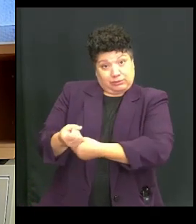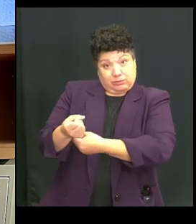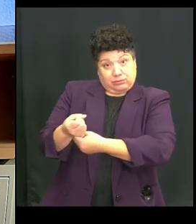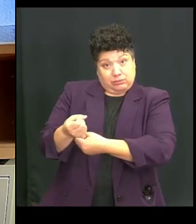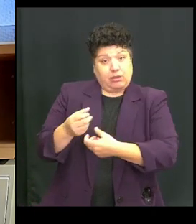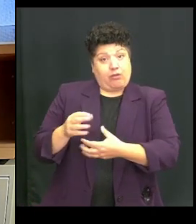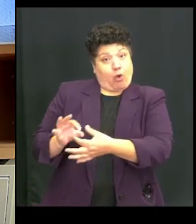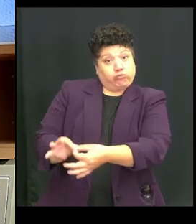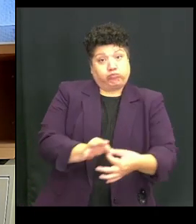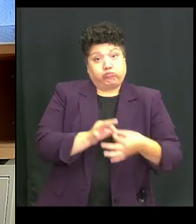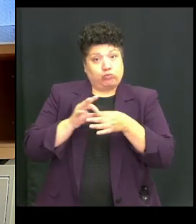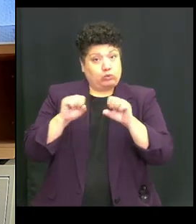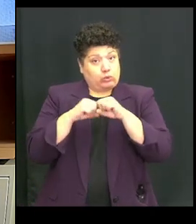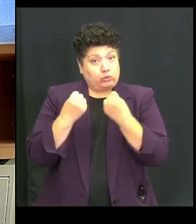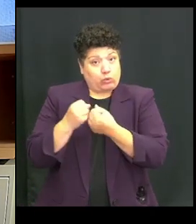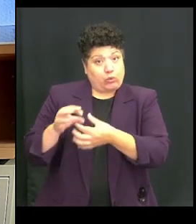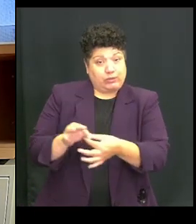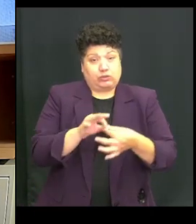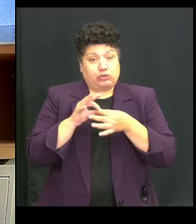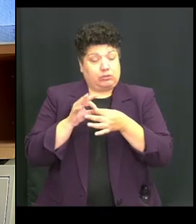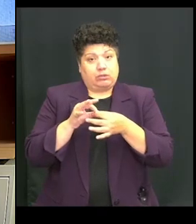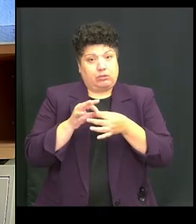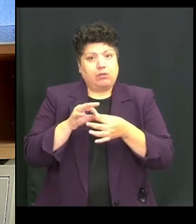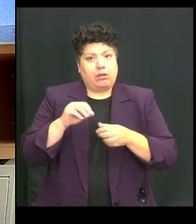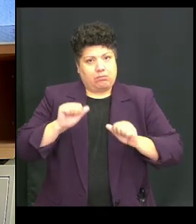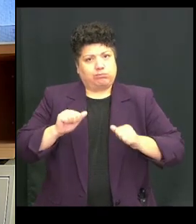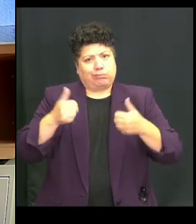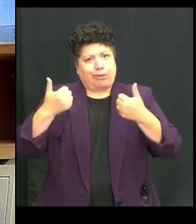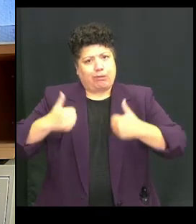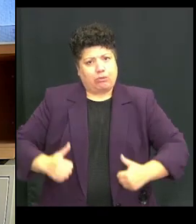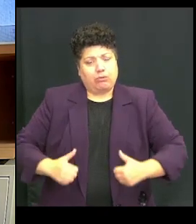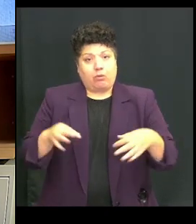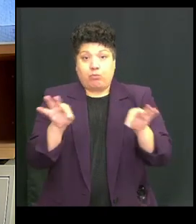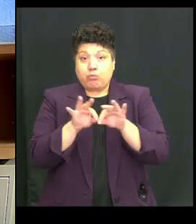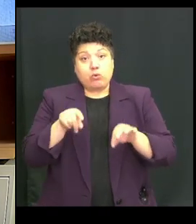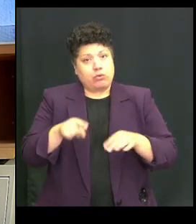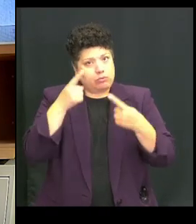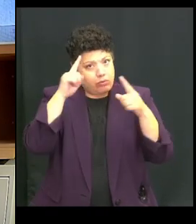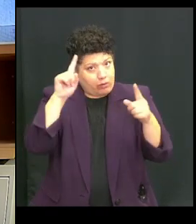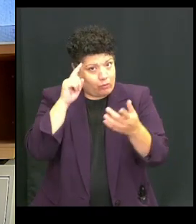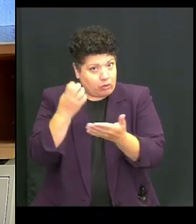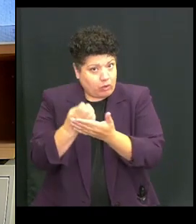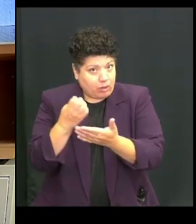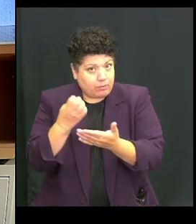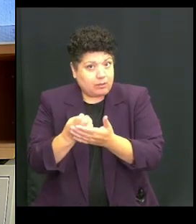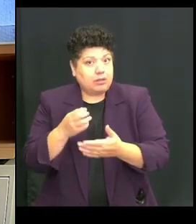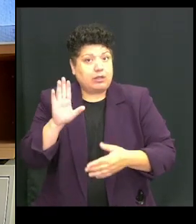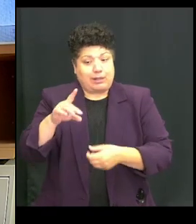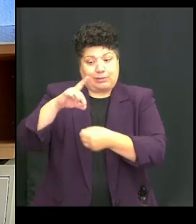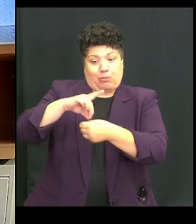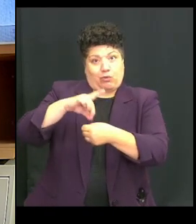which is the foundation for a healthy market economy and for democratic life. So it would be a big problem.